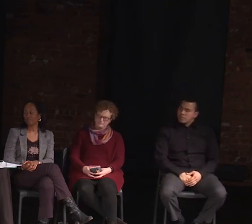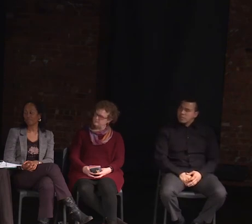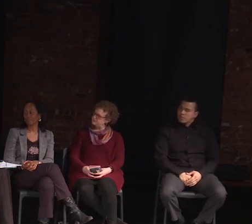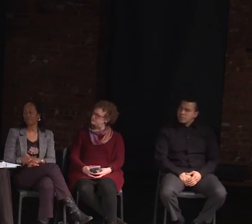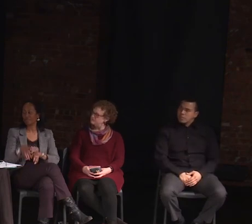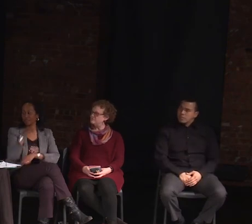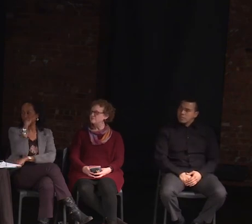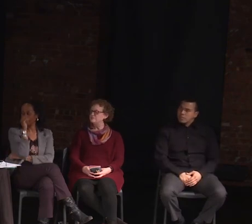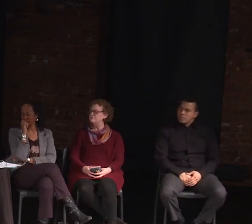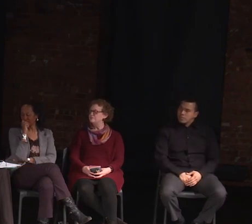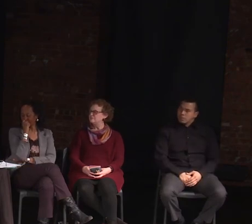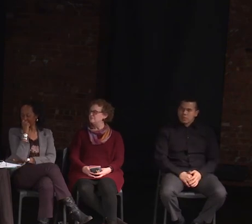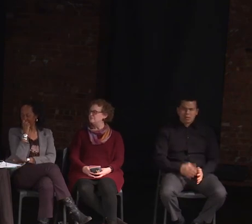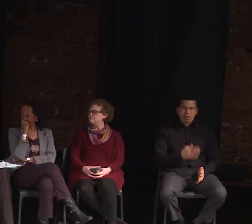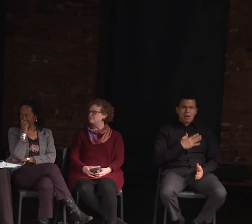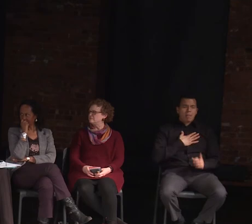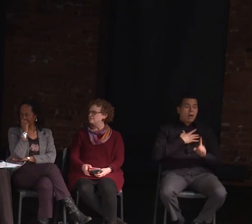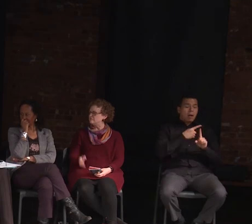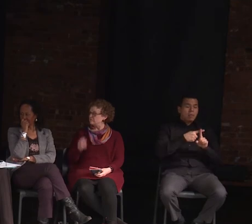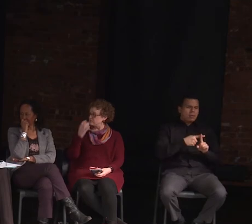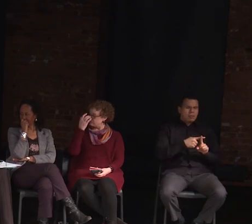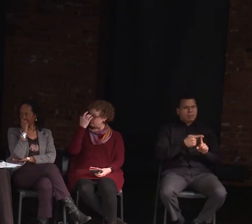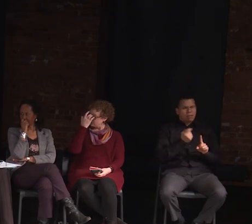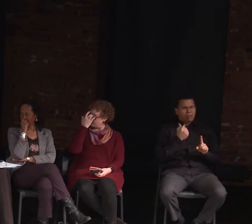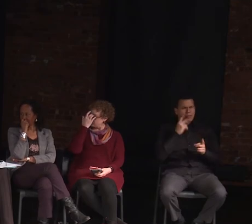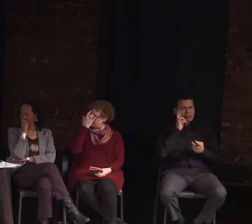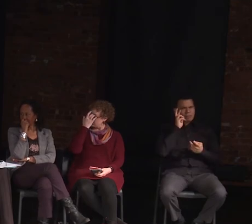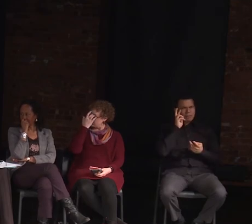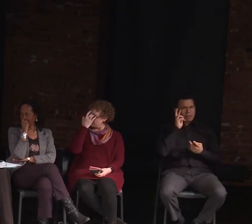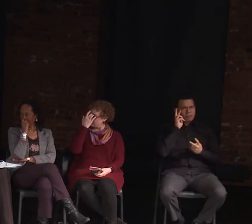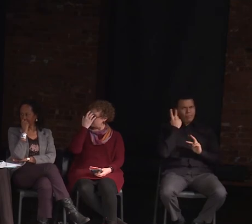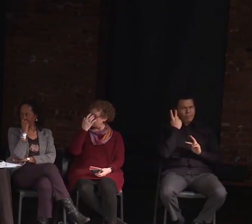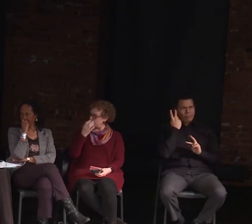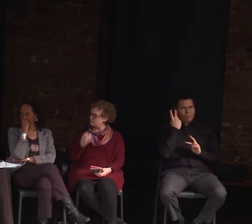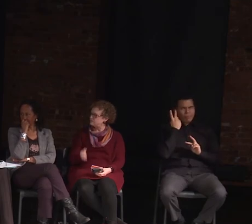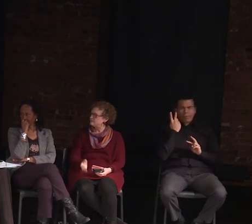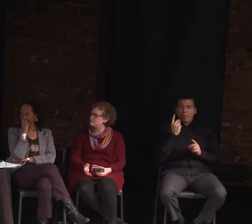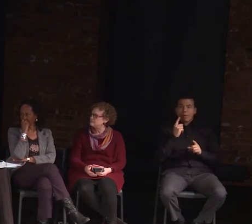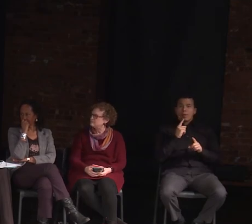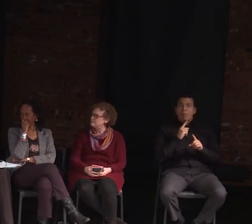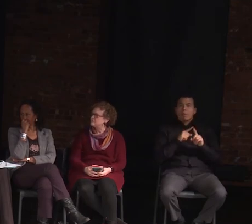This is my twisted mind, we've seen a lot of administrations come and go.